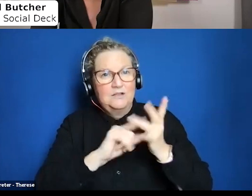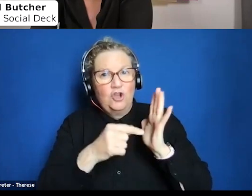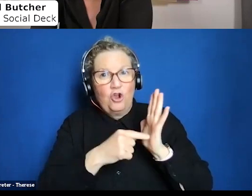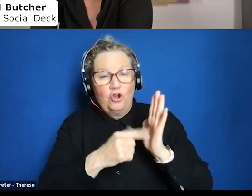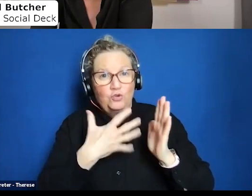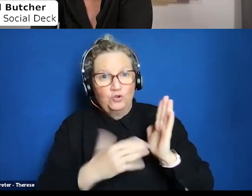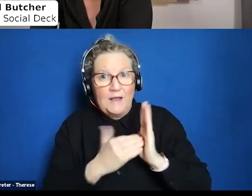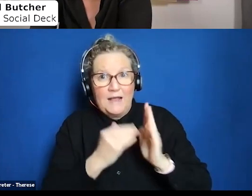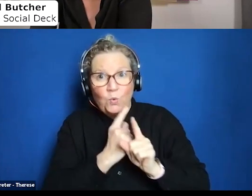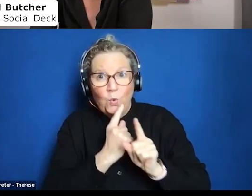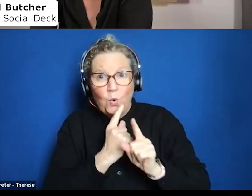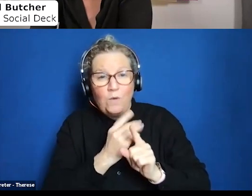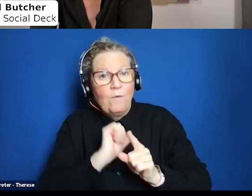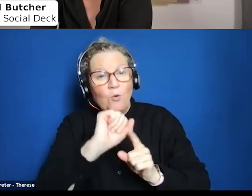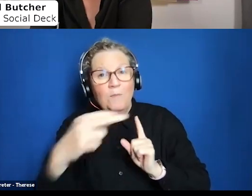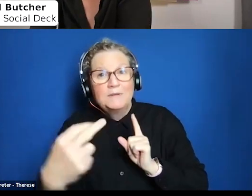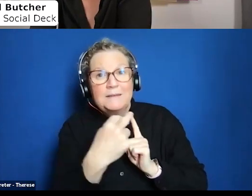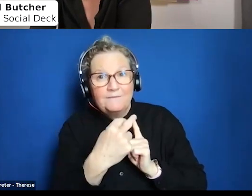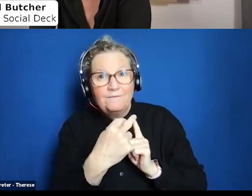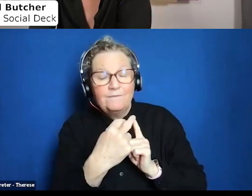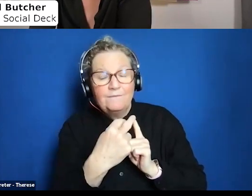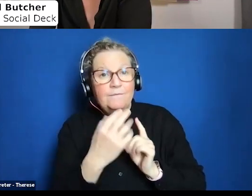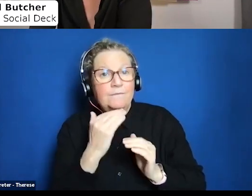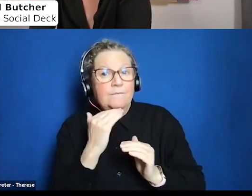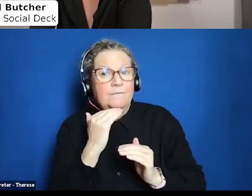at all from your perspective in terms of what